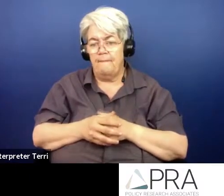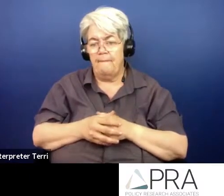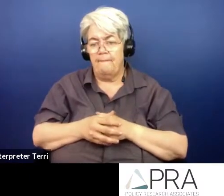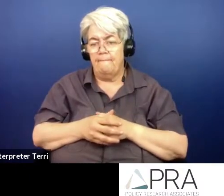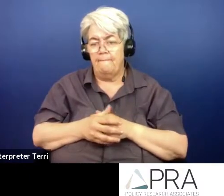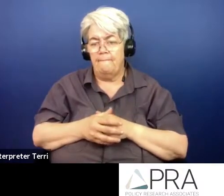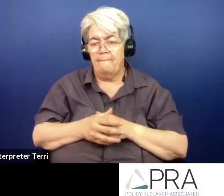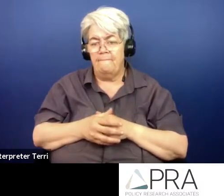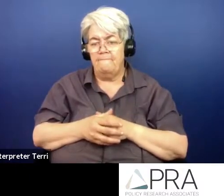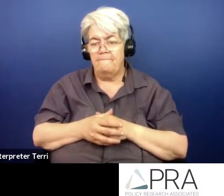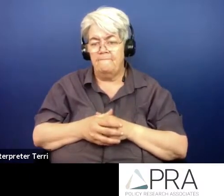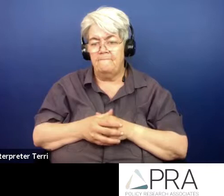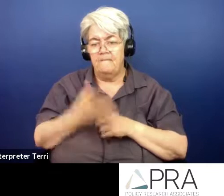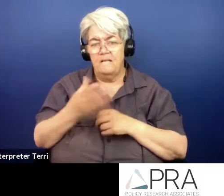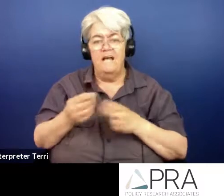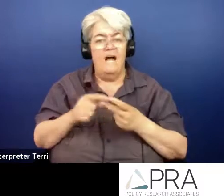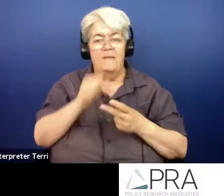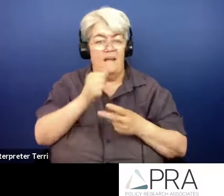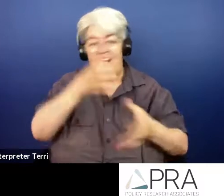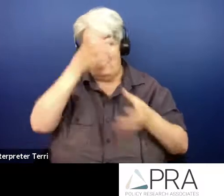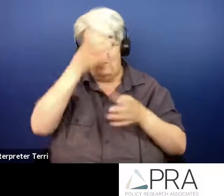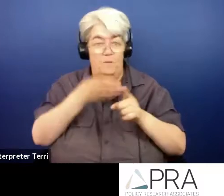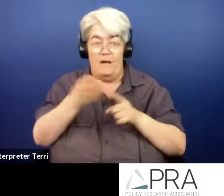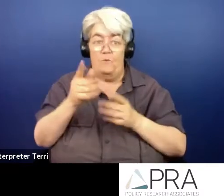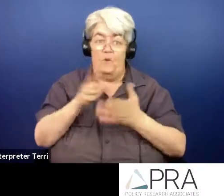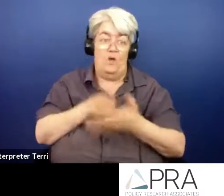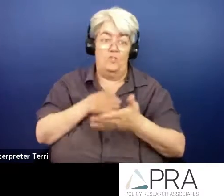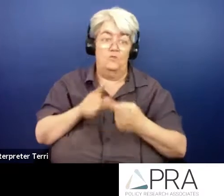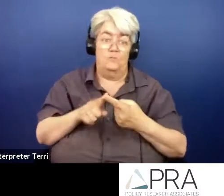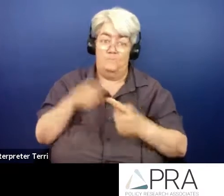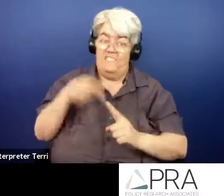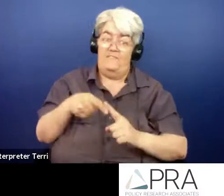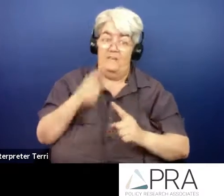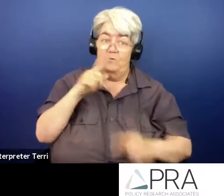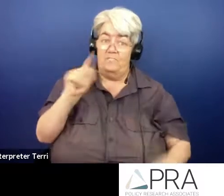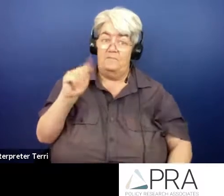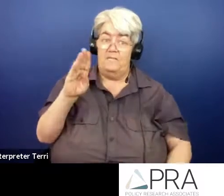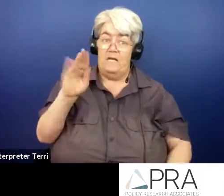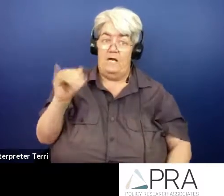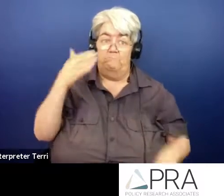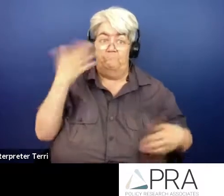expert on what kinds of lawsuits happen around traumatic brain injury. So I like the idea